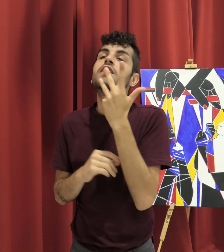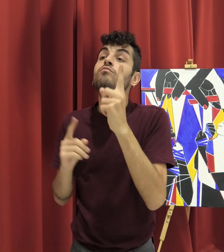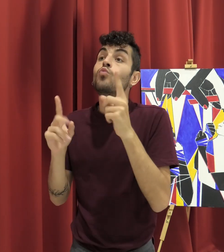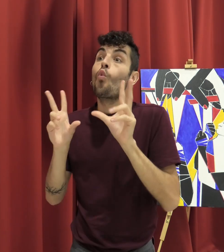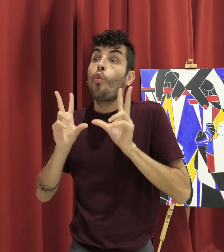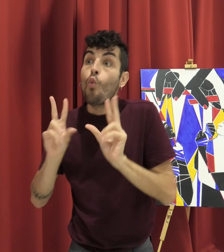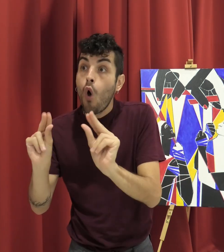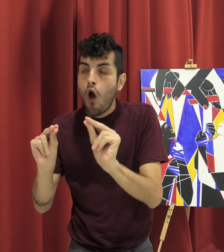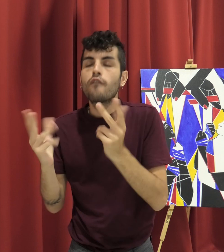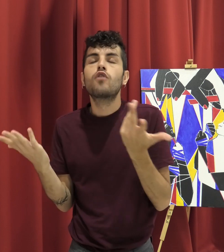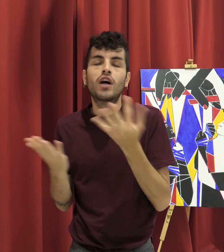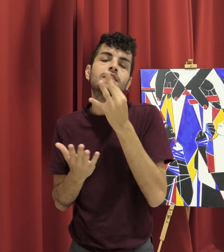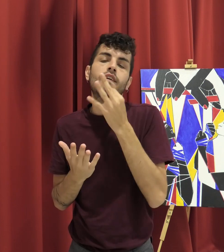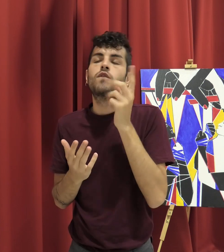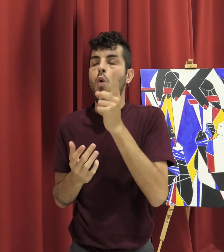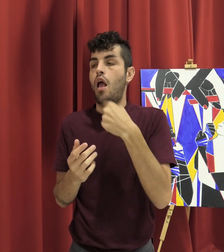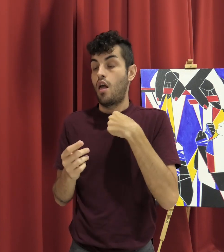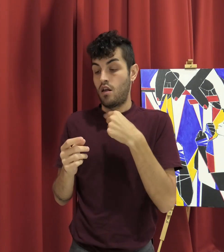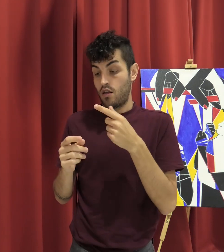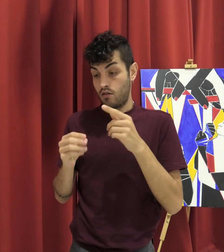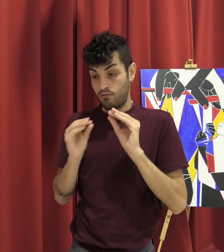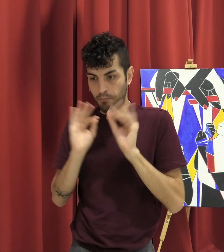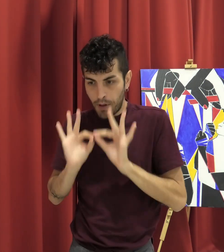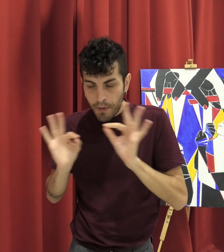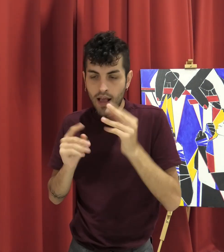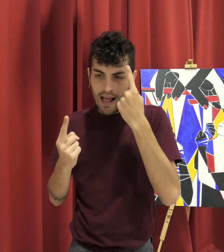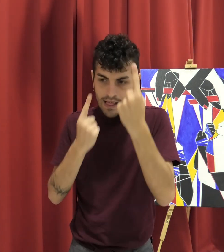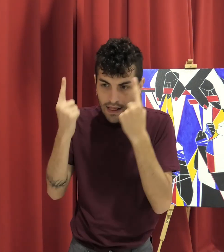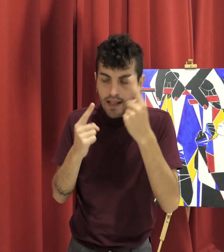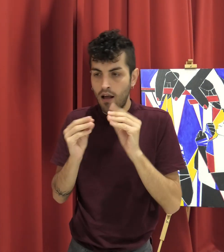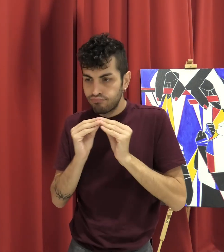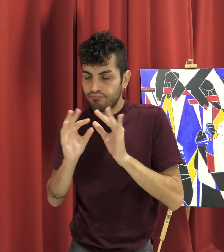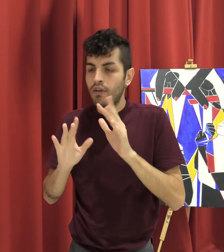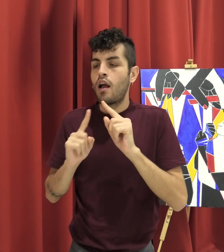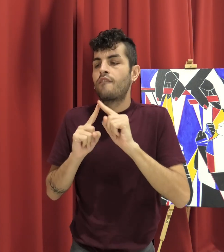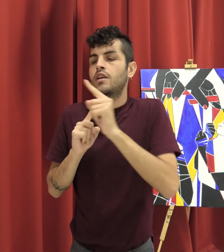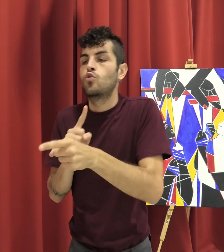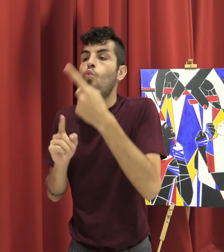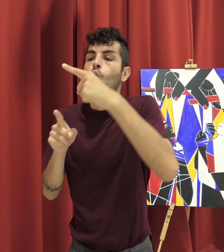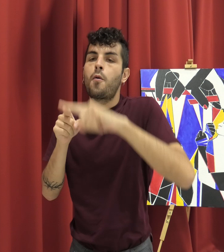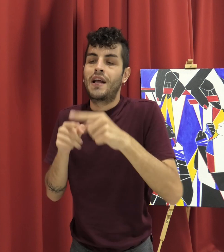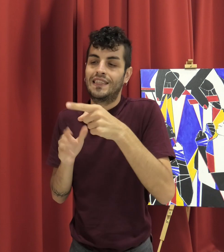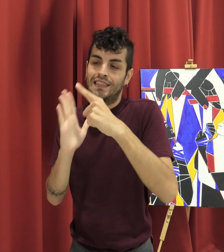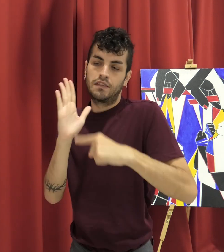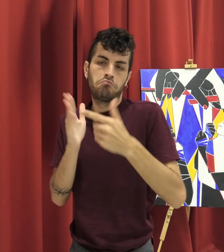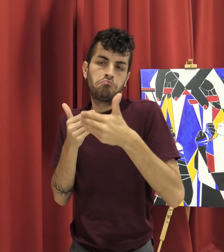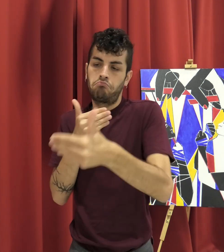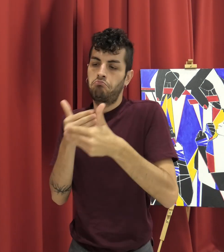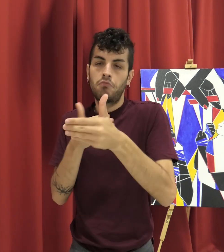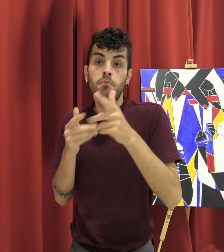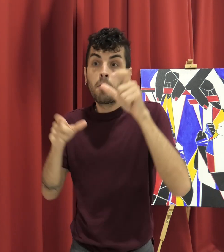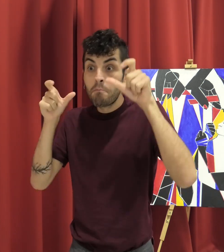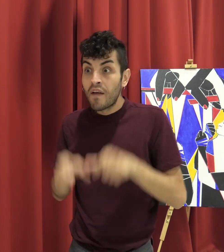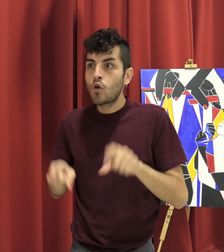If the request is to present an unreleased show, then during that month I start looking for ideas for the show